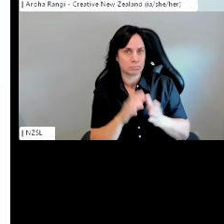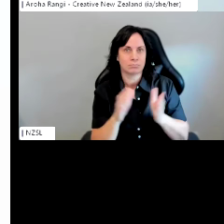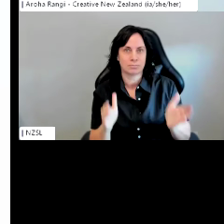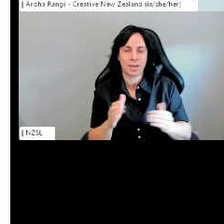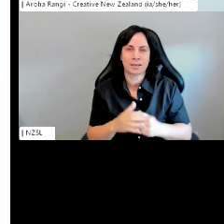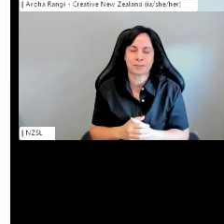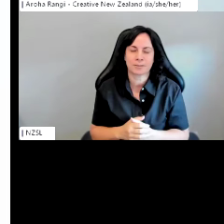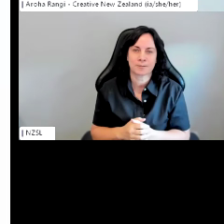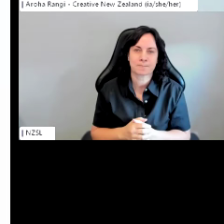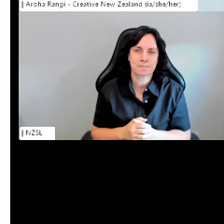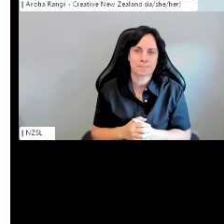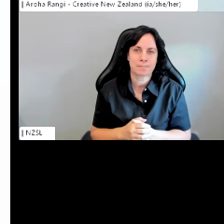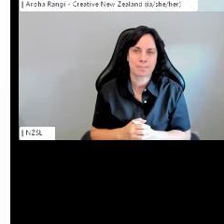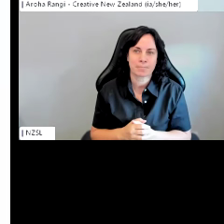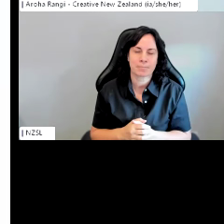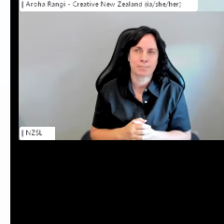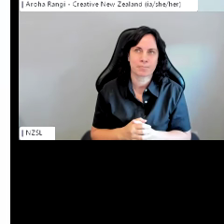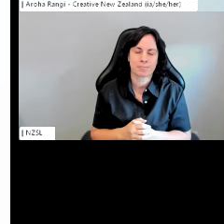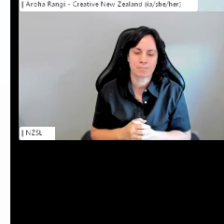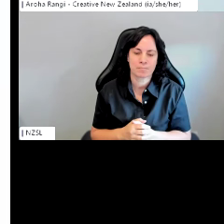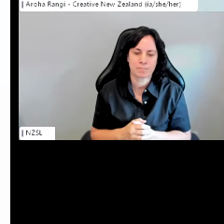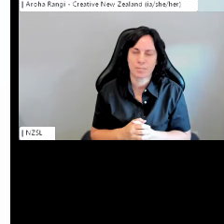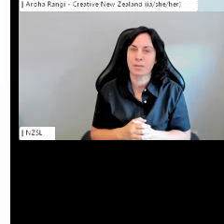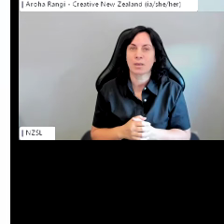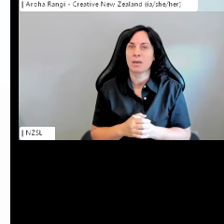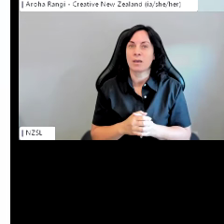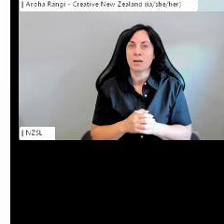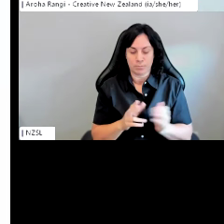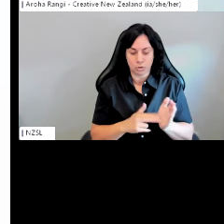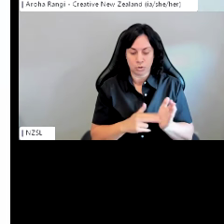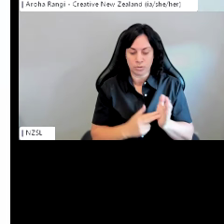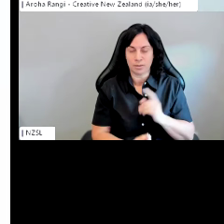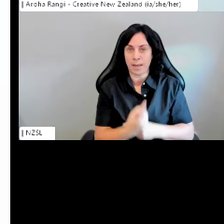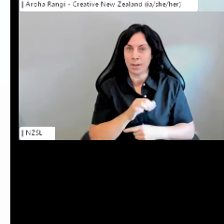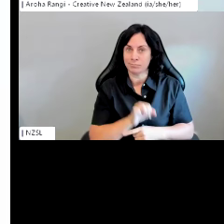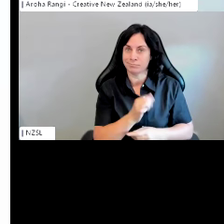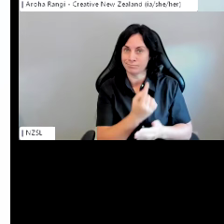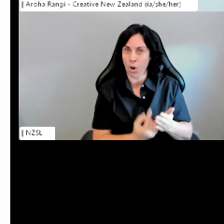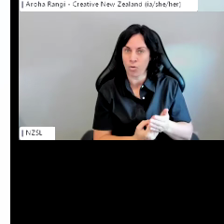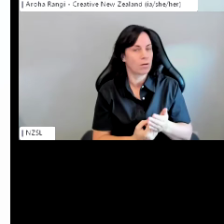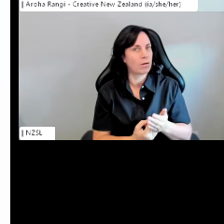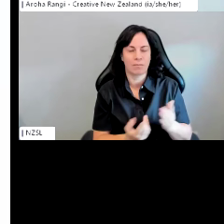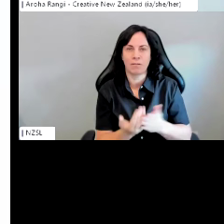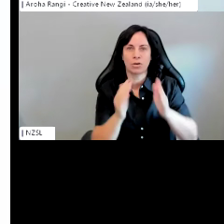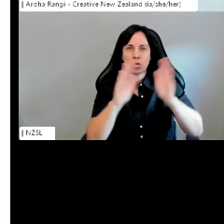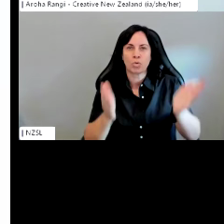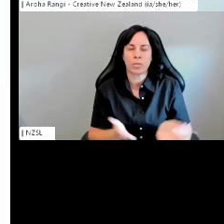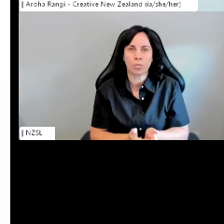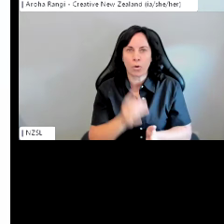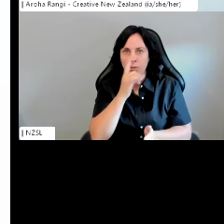this is something we've seen in every country that this kind of desire for socialisation is becoming